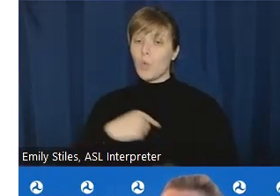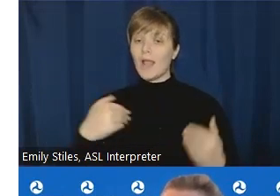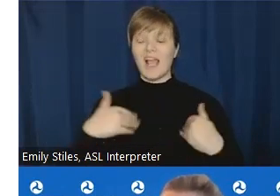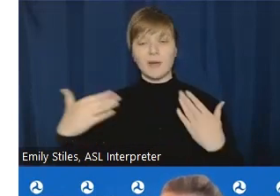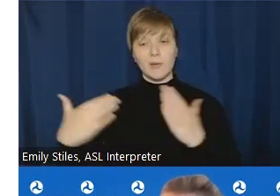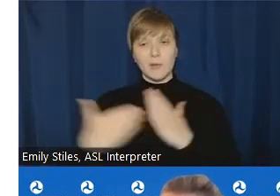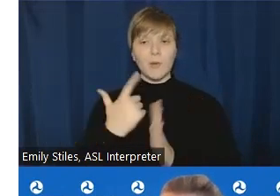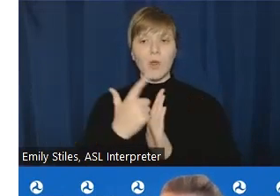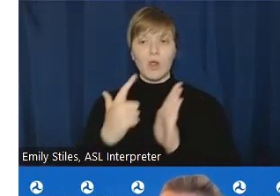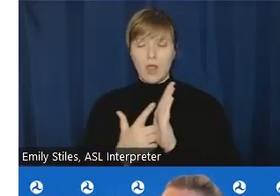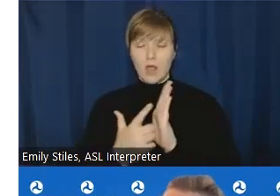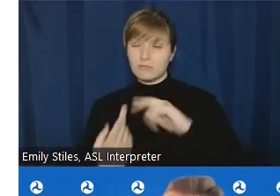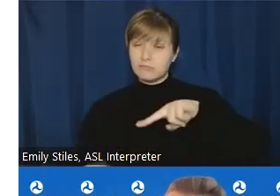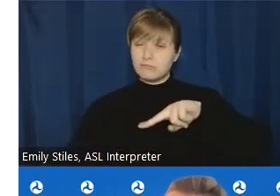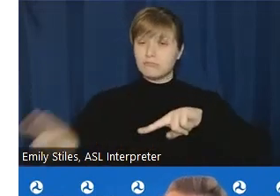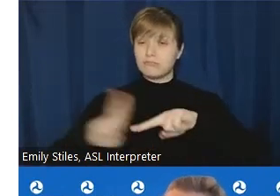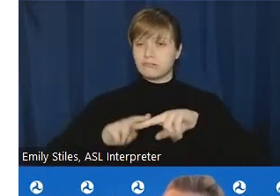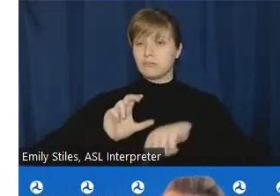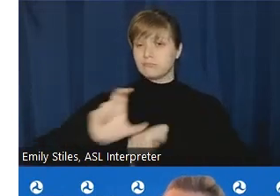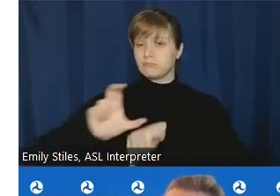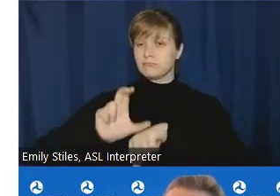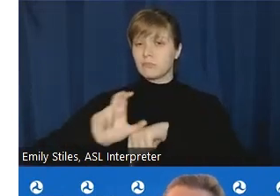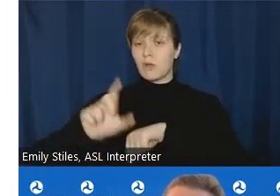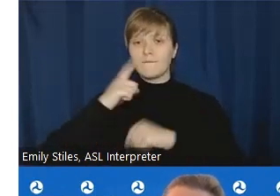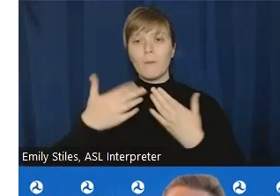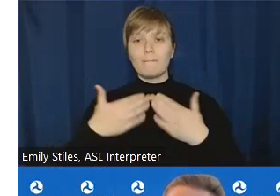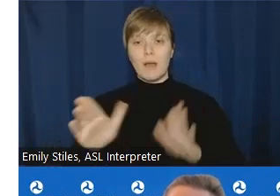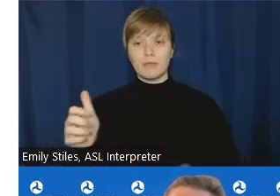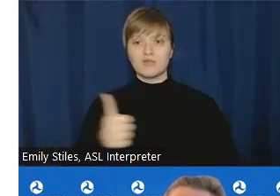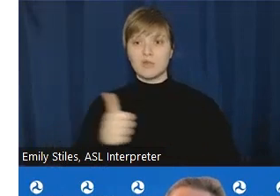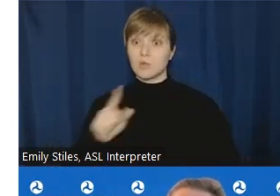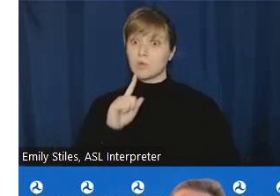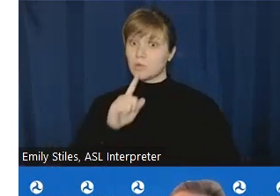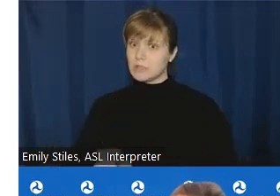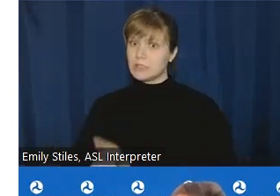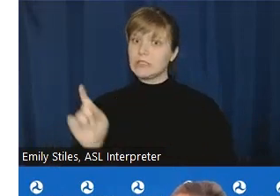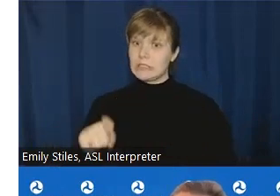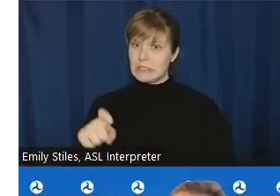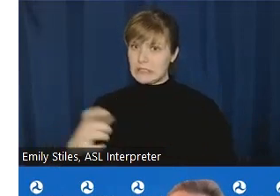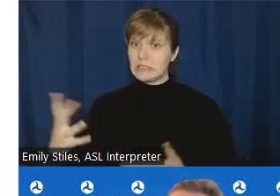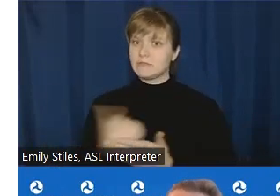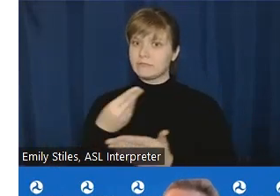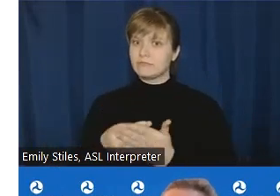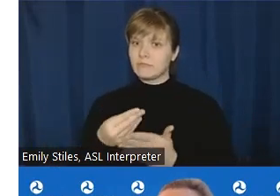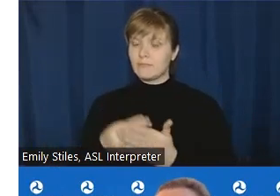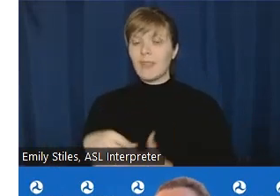for public transit, much needed and very welcomed funding. The FTA invests more